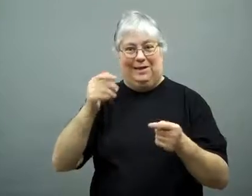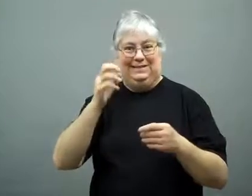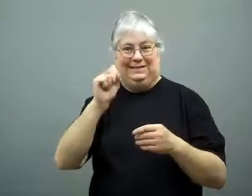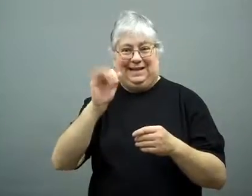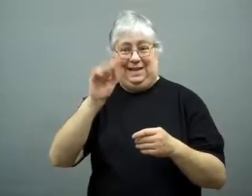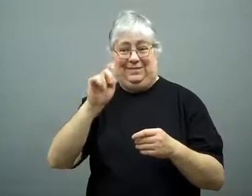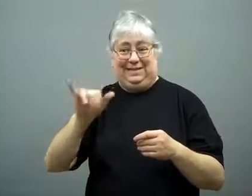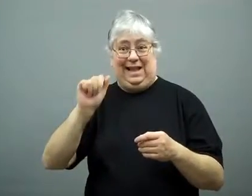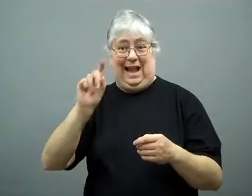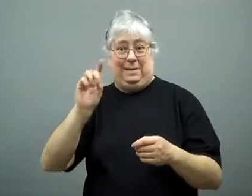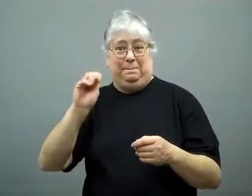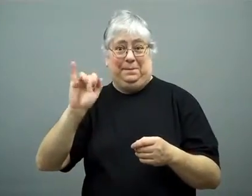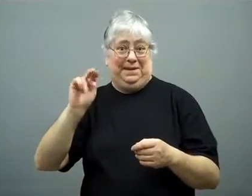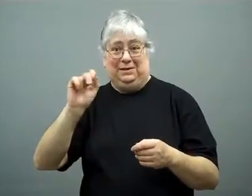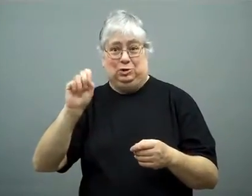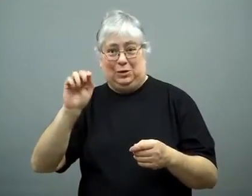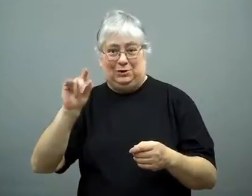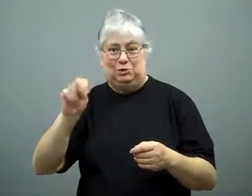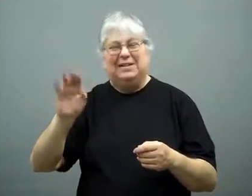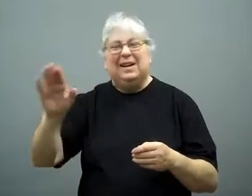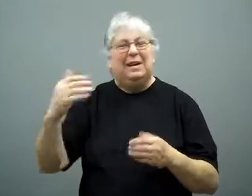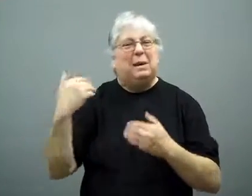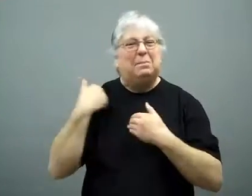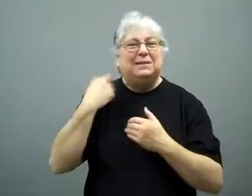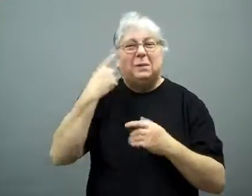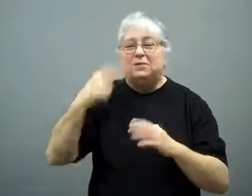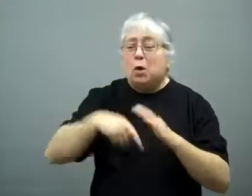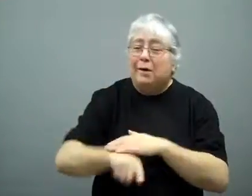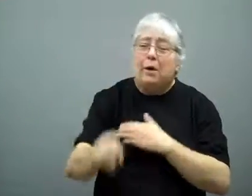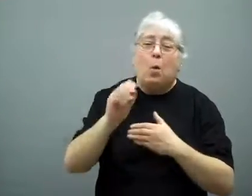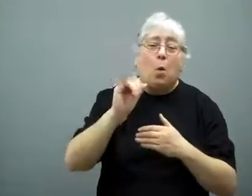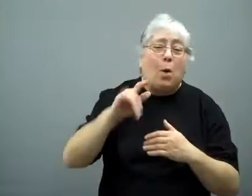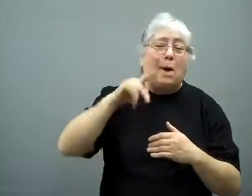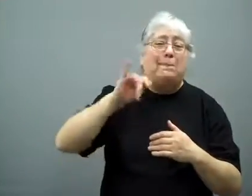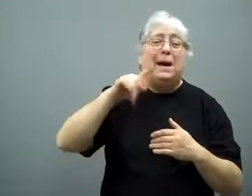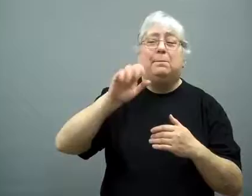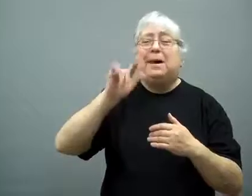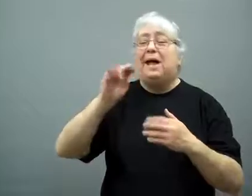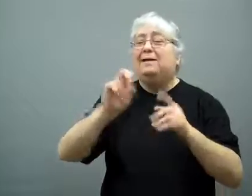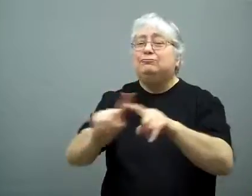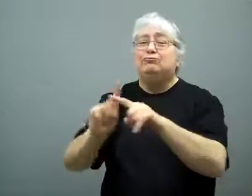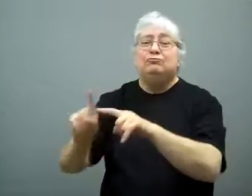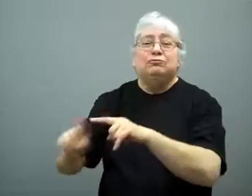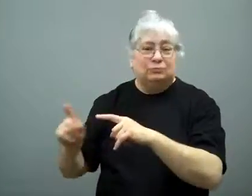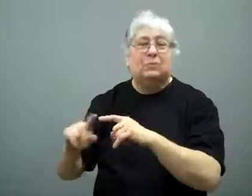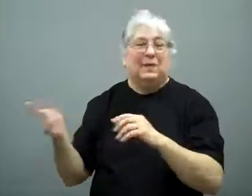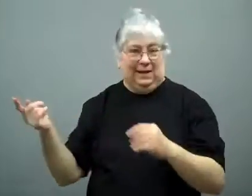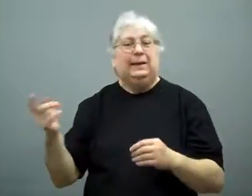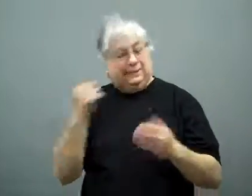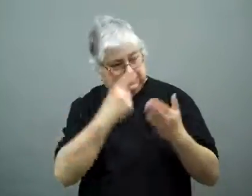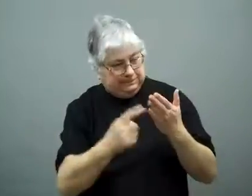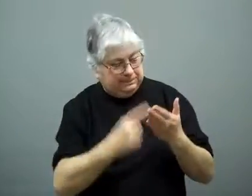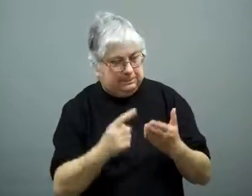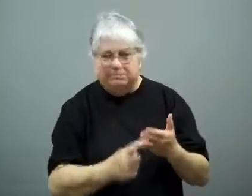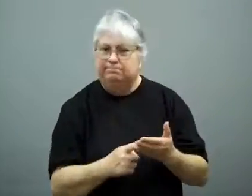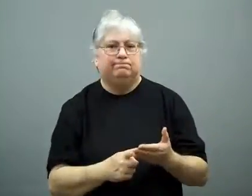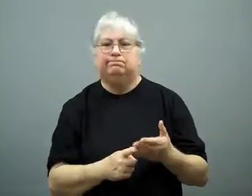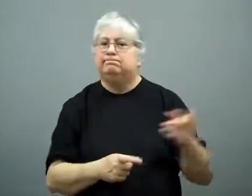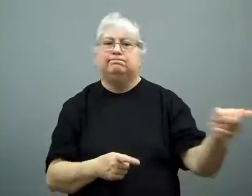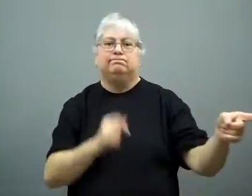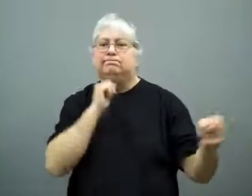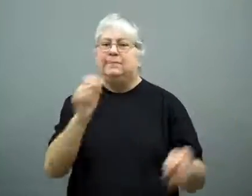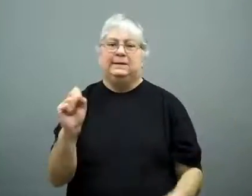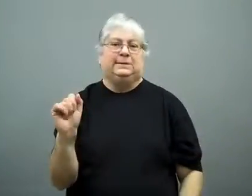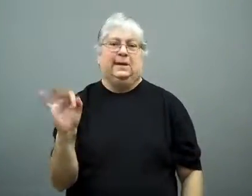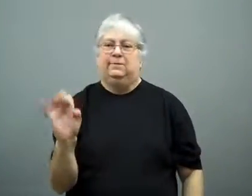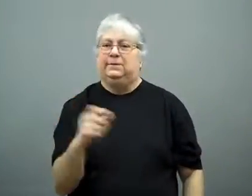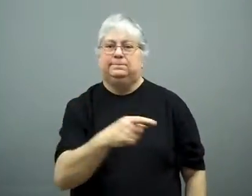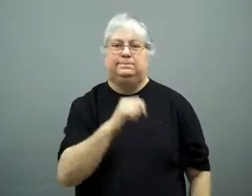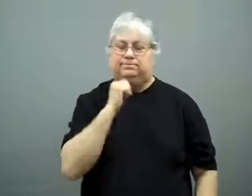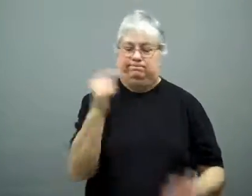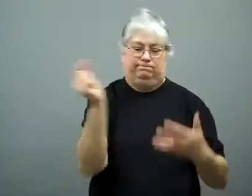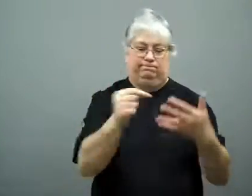Safety Administration, which oversees things of that nature,